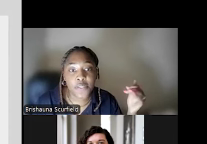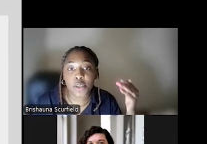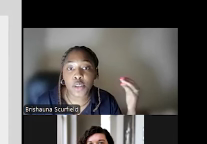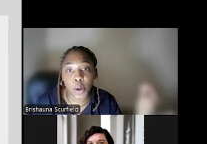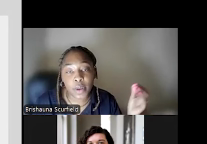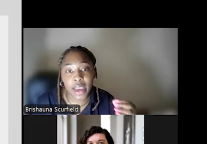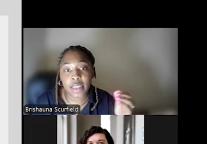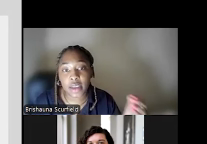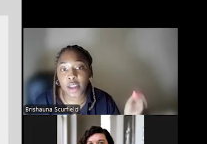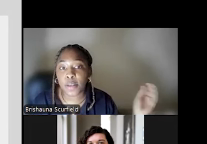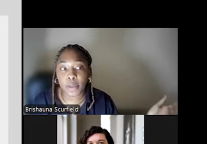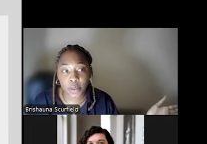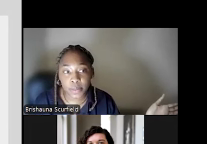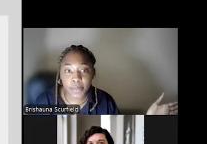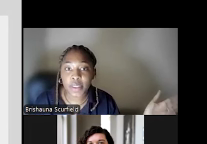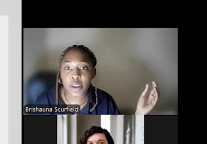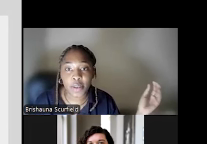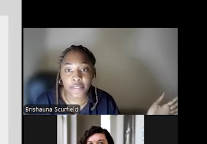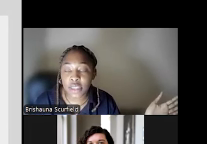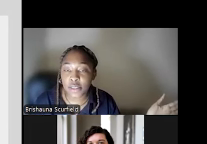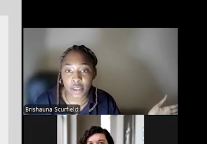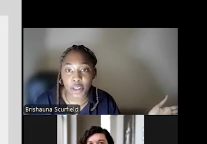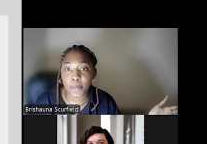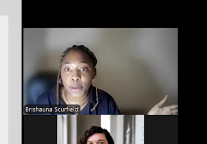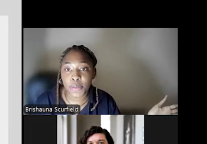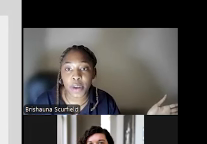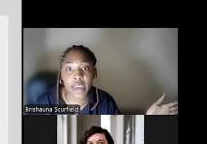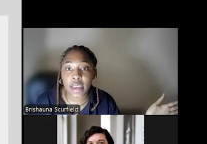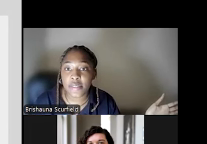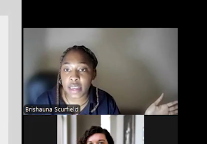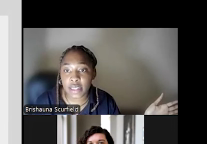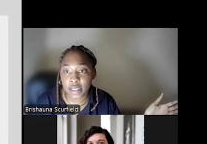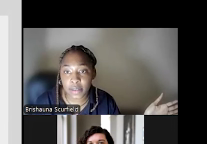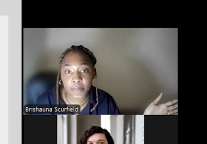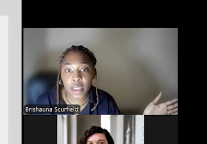if you don't like the color blue, you don't have to use the color blue for any of these.